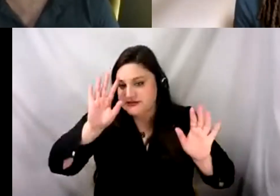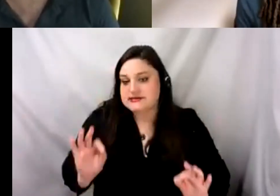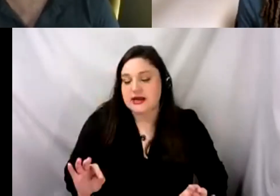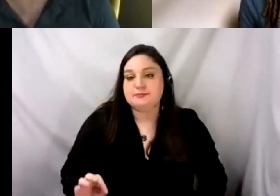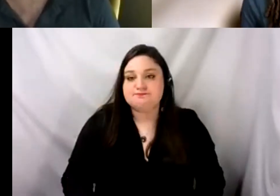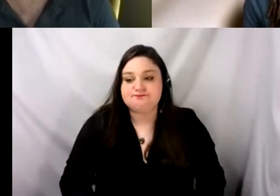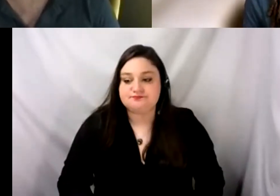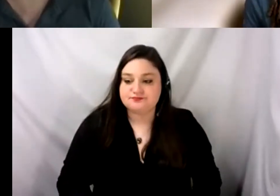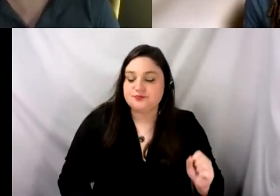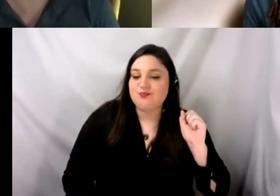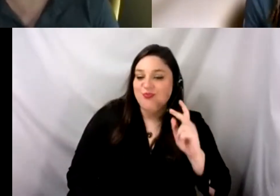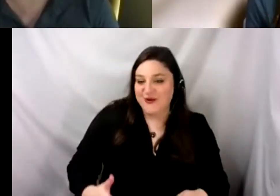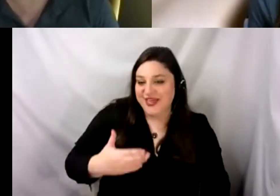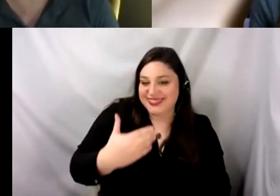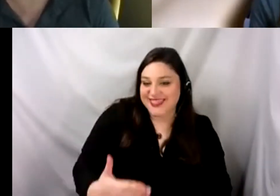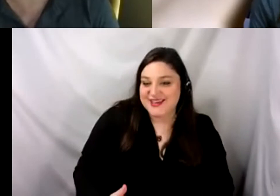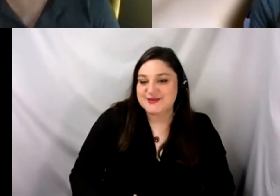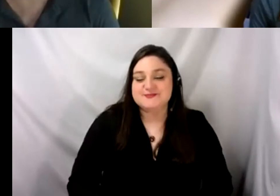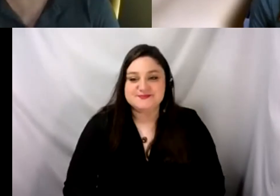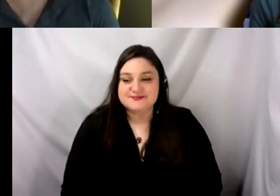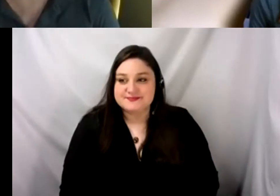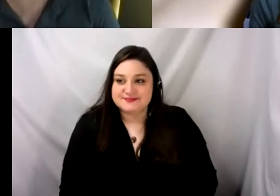open it up for maybe one more question. If we have